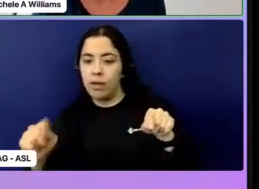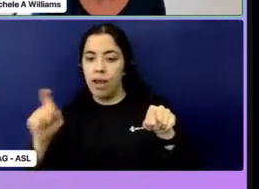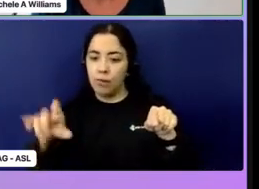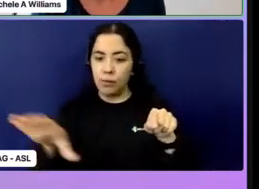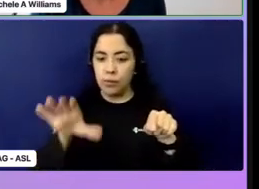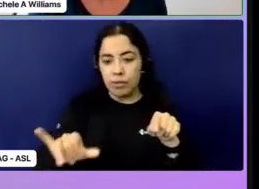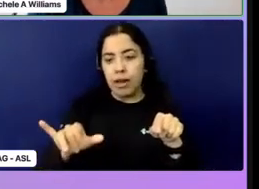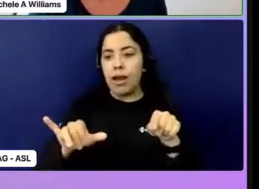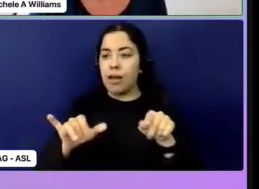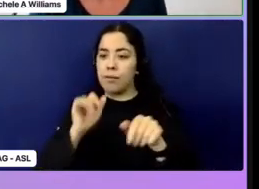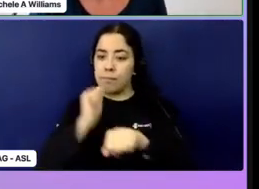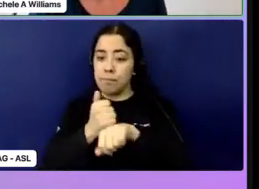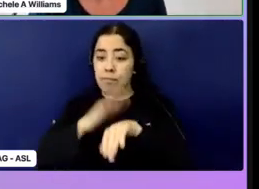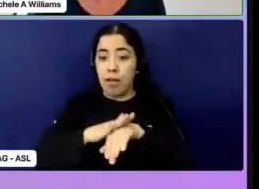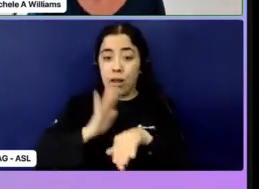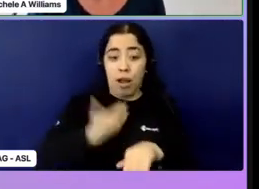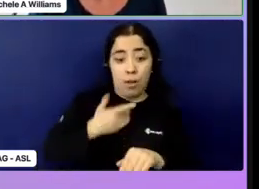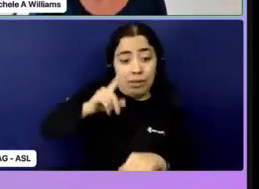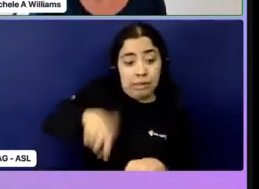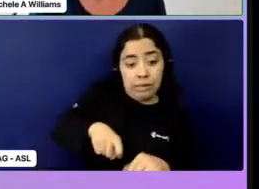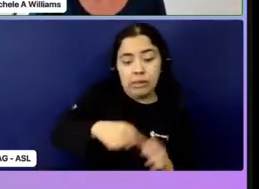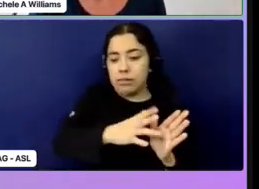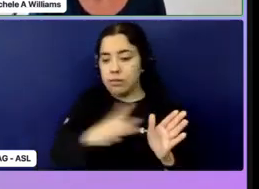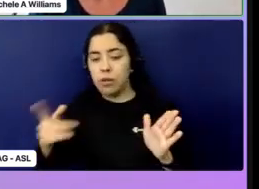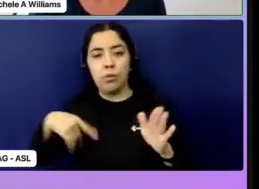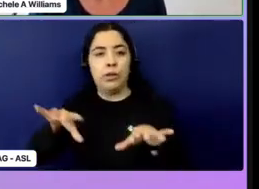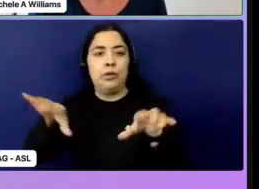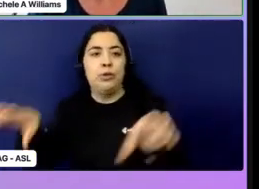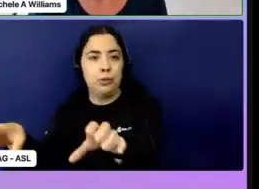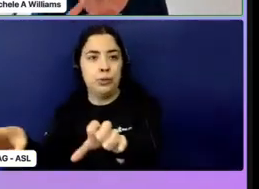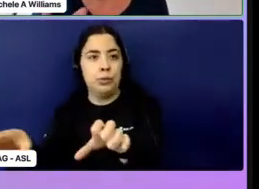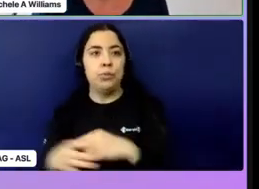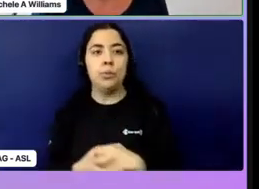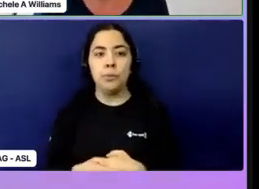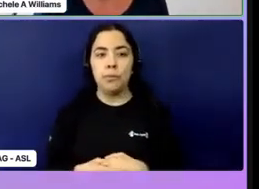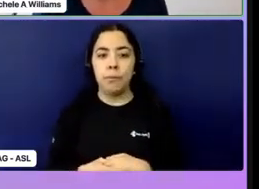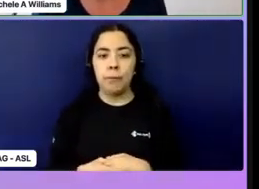the activities we take upon ourselves and therefore these are the timelines and tasks